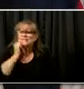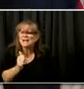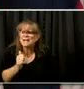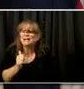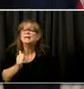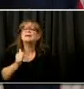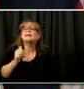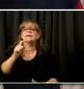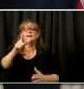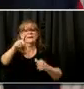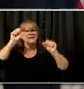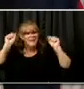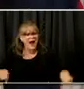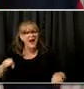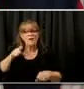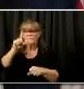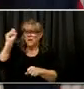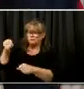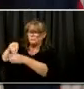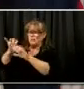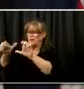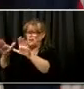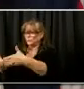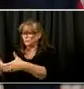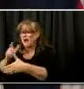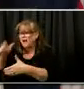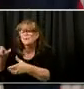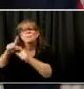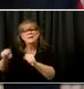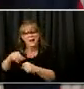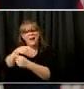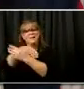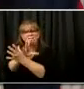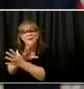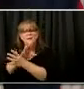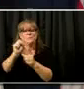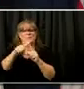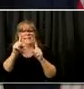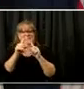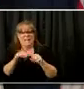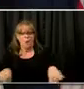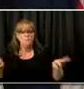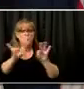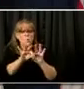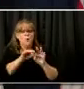learning and academic achievement please think about what you can do to help your students and